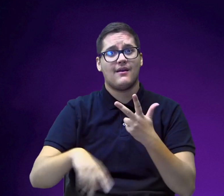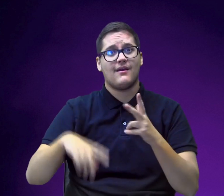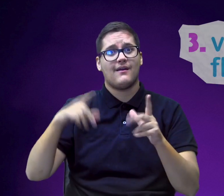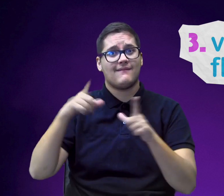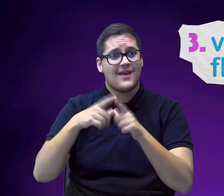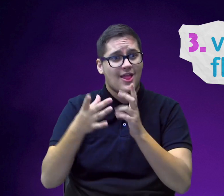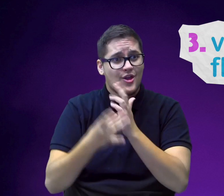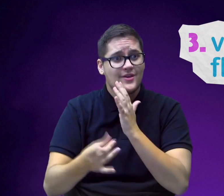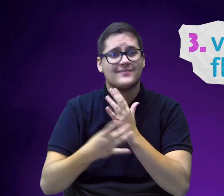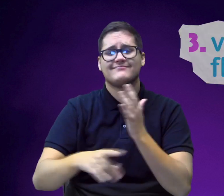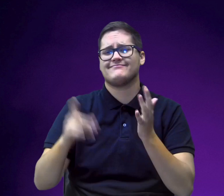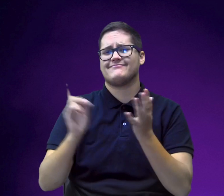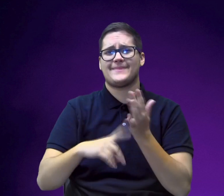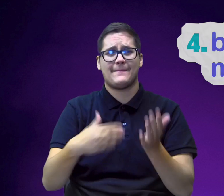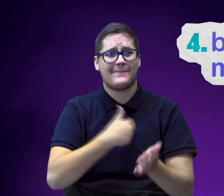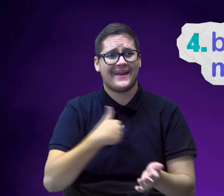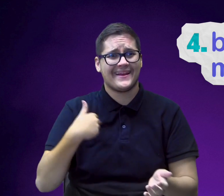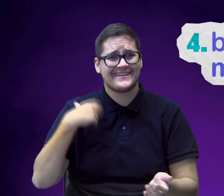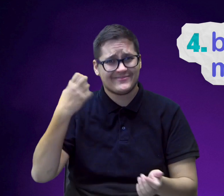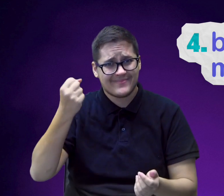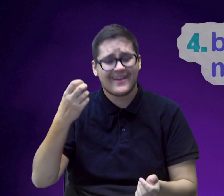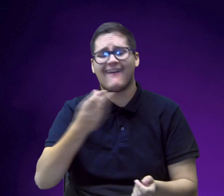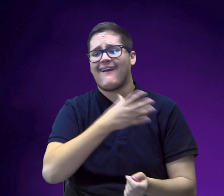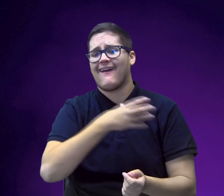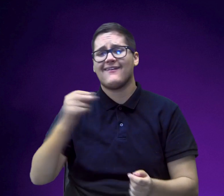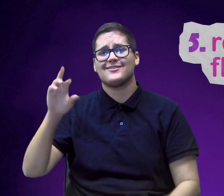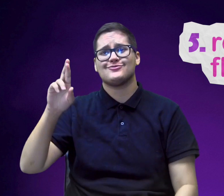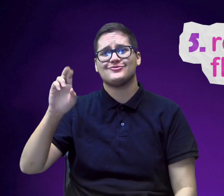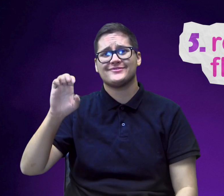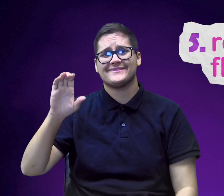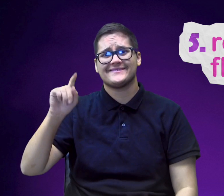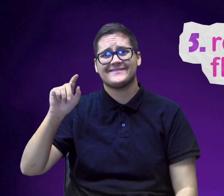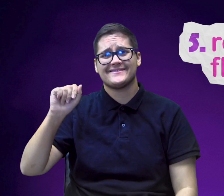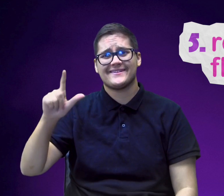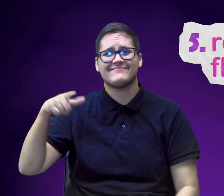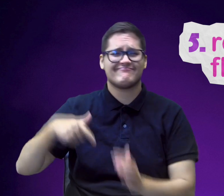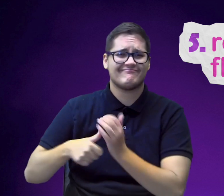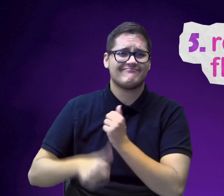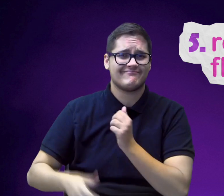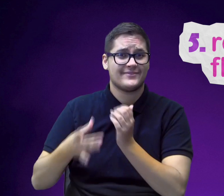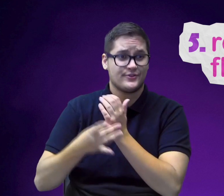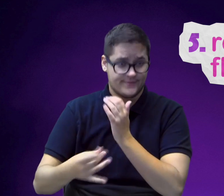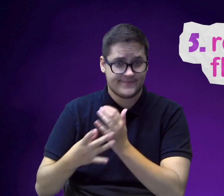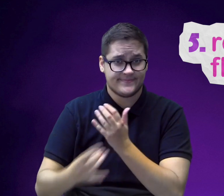3. Vaginal fluid. 4. Breast milk. and, 5. rectal fluid.